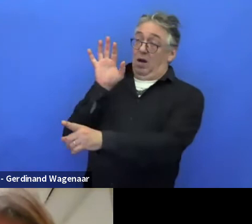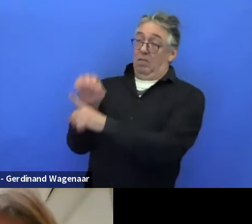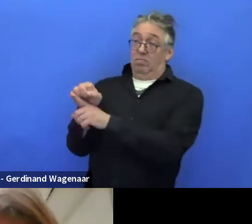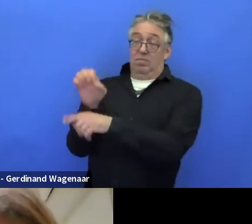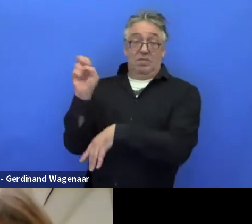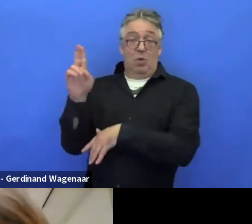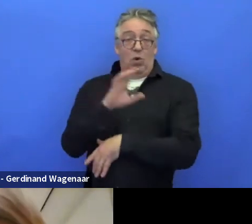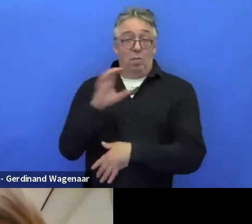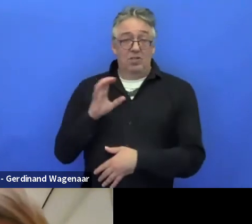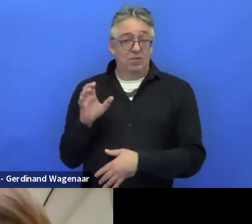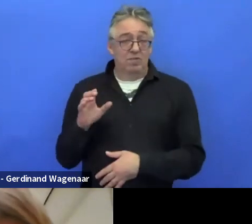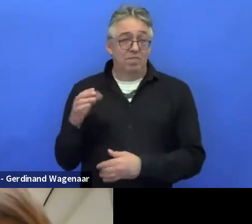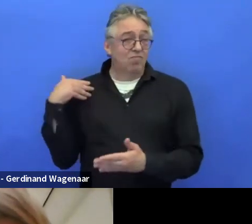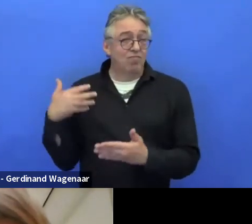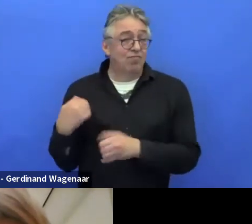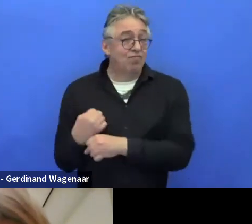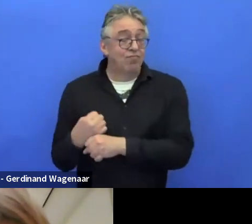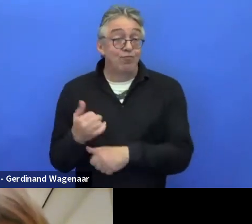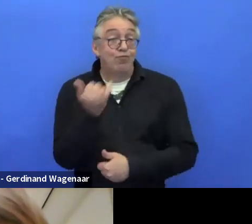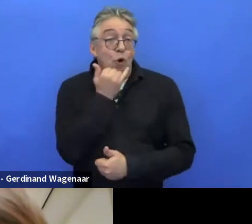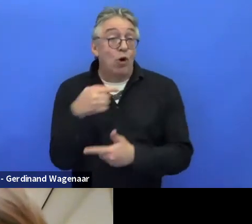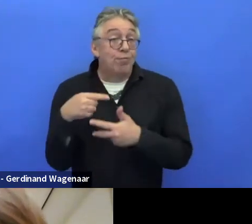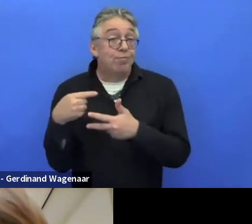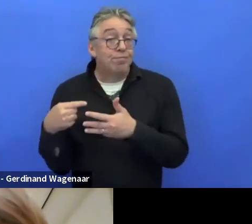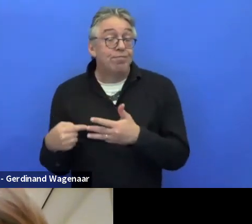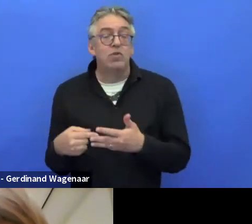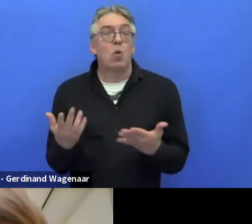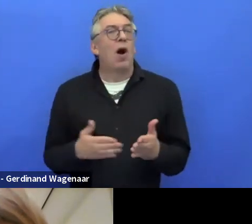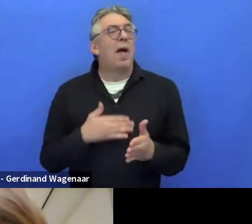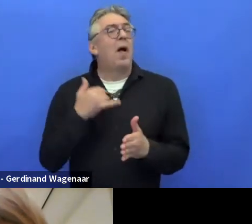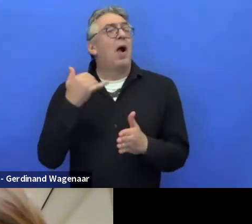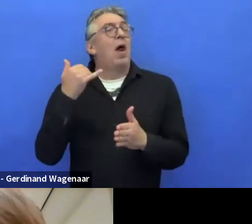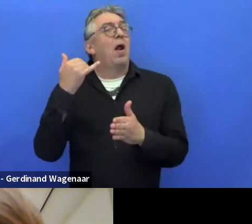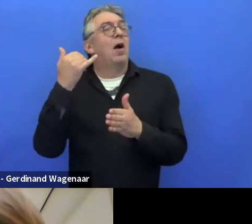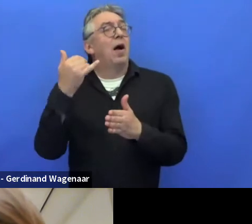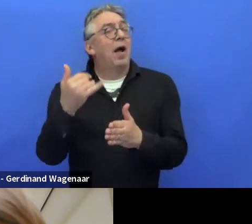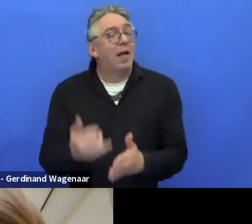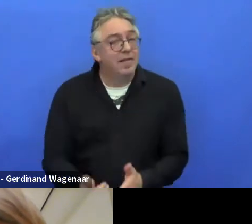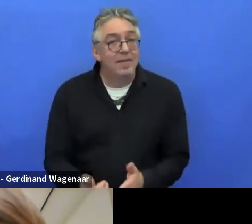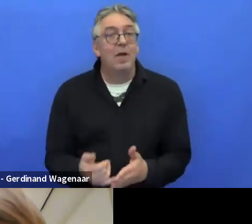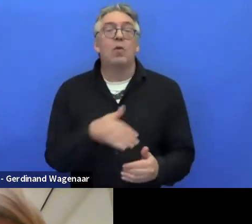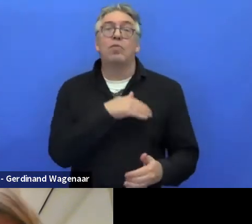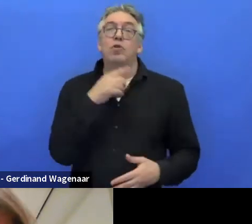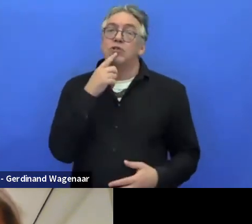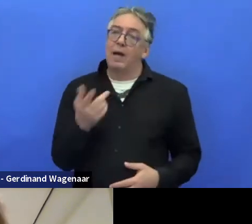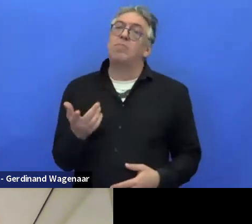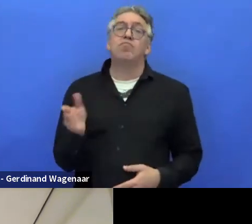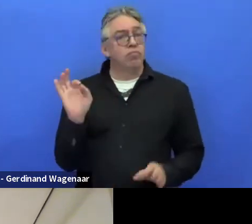In the end, it was decided the Commission has taken actions to address many of the problems identified.